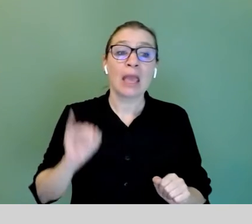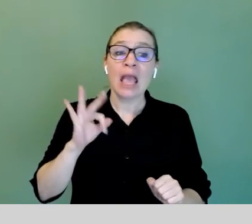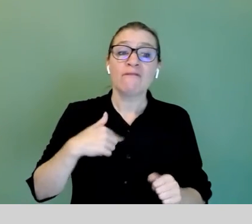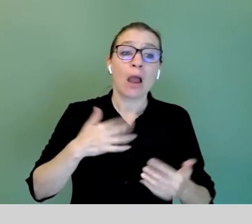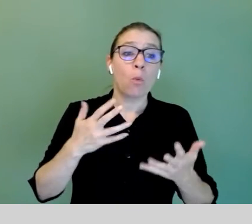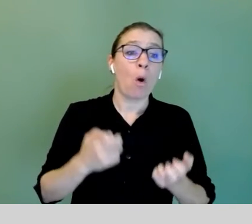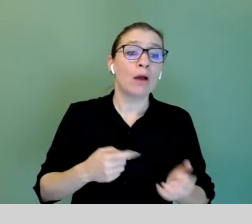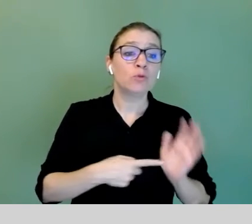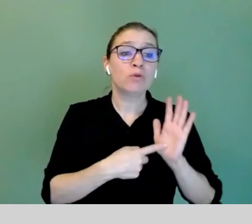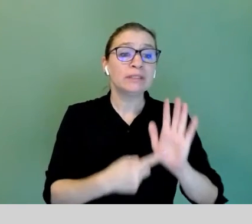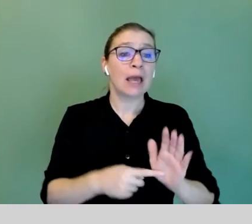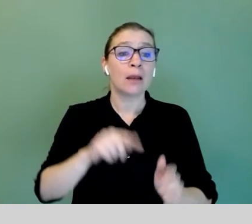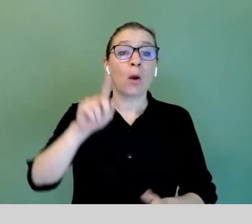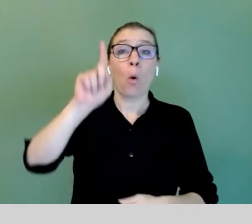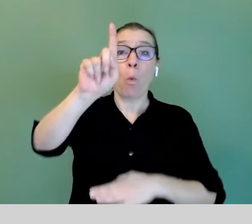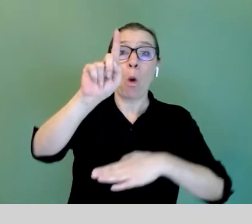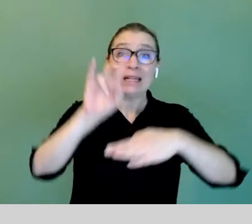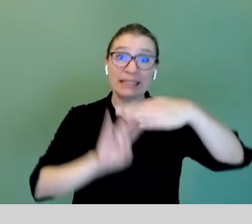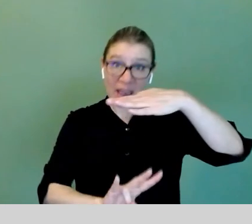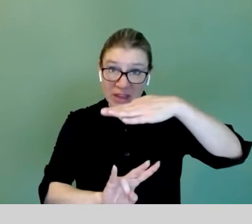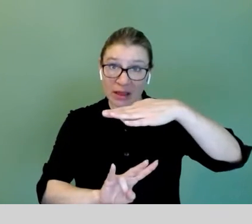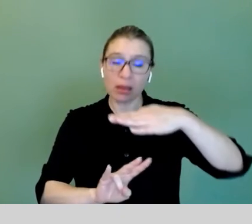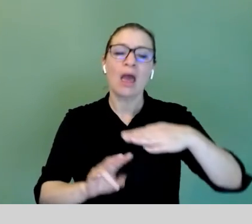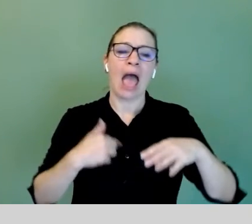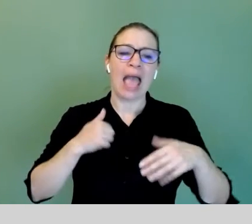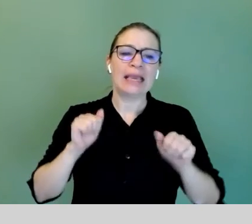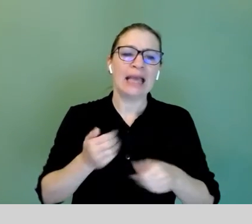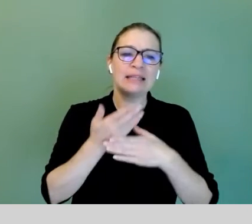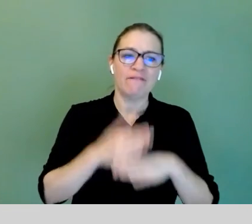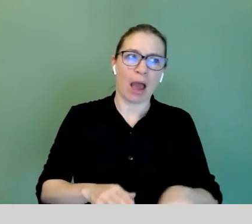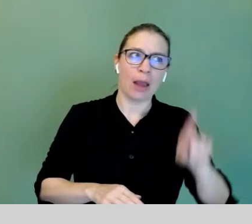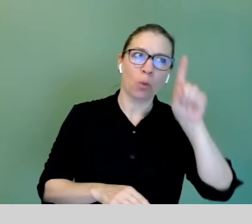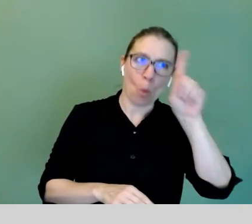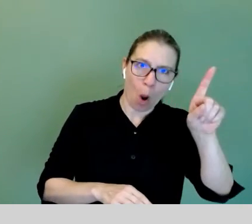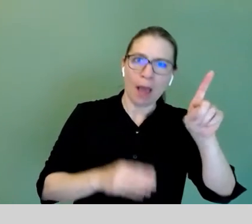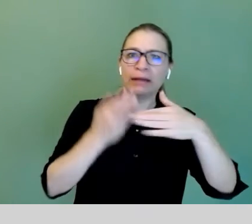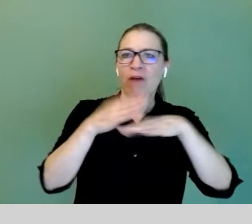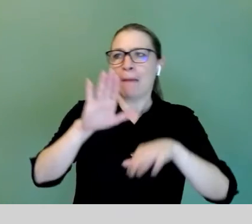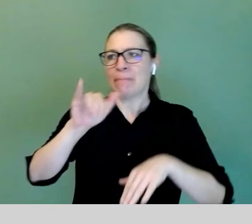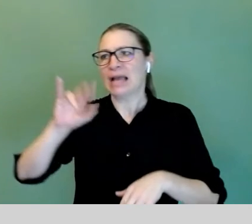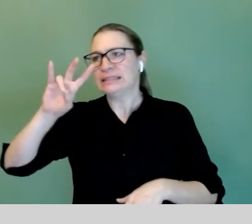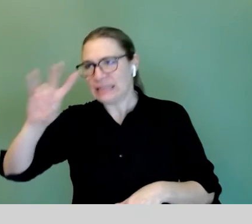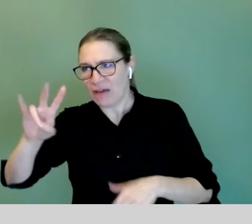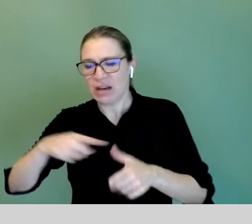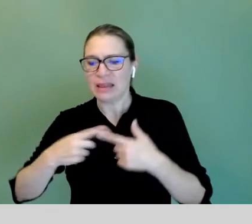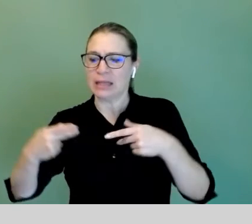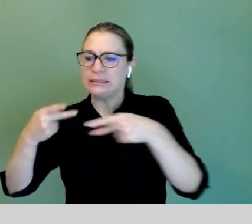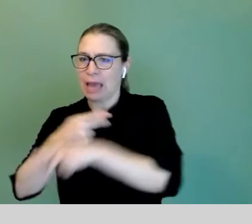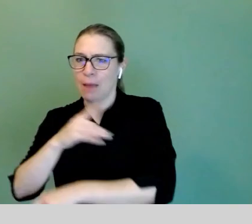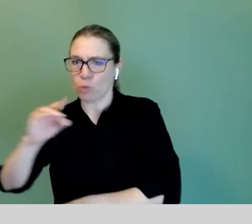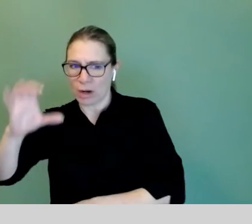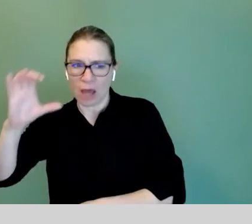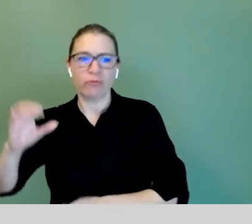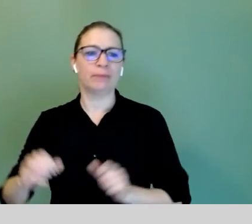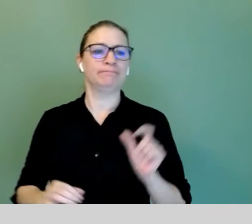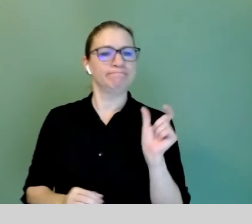If I want to represent 1/7 in percentages, I can divide one by seven, and then multiply it by 100,